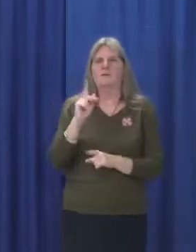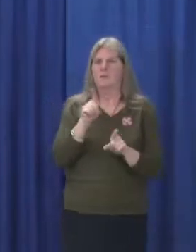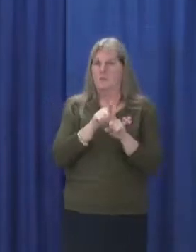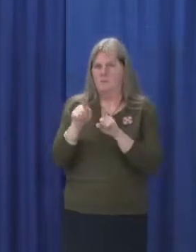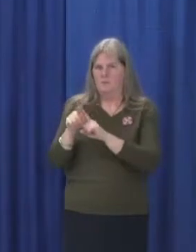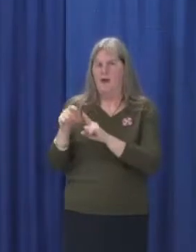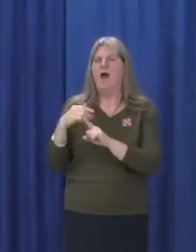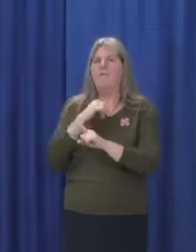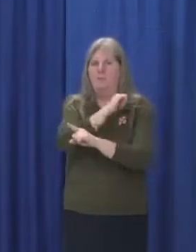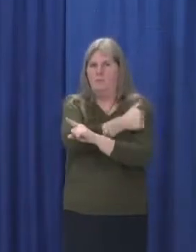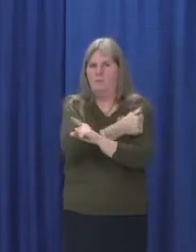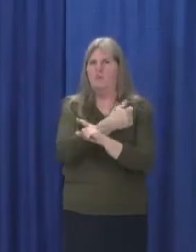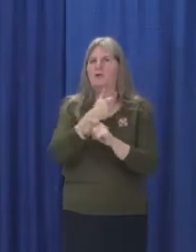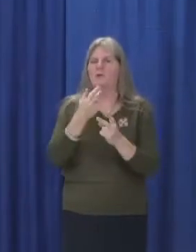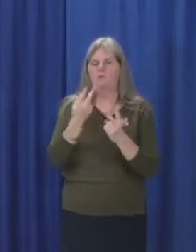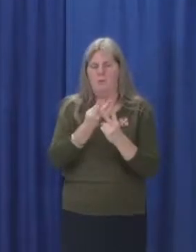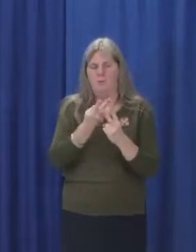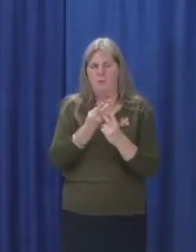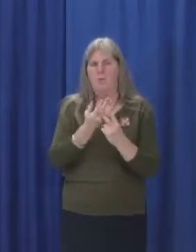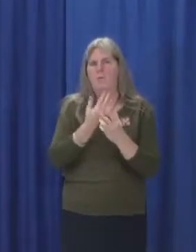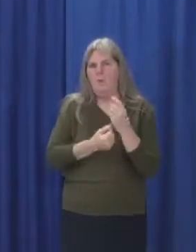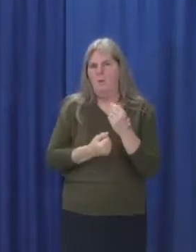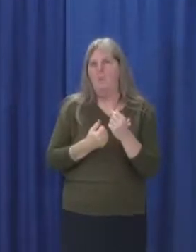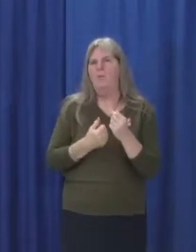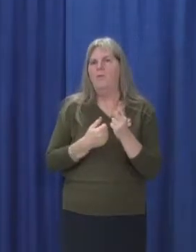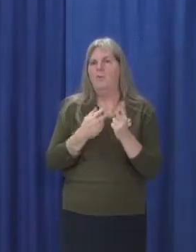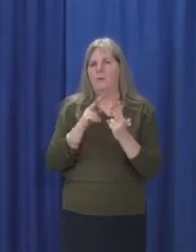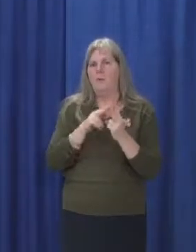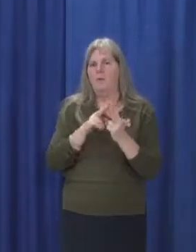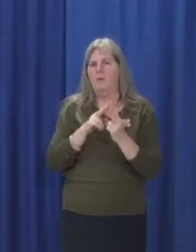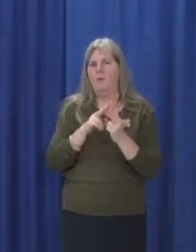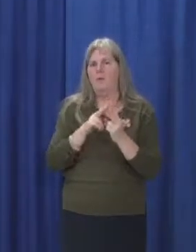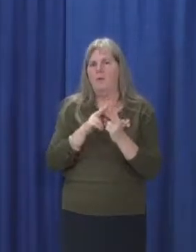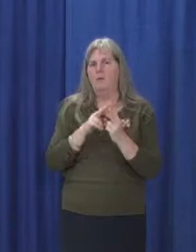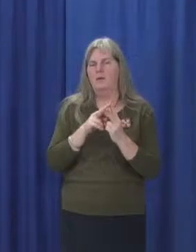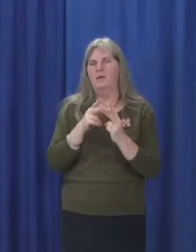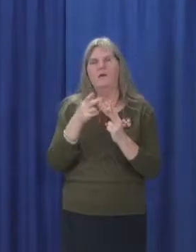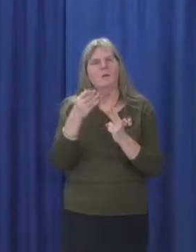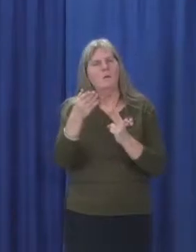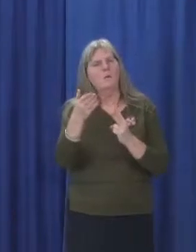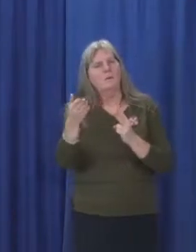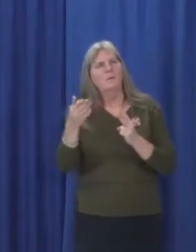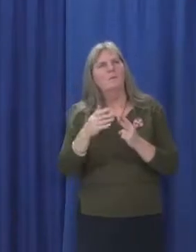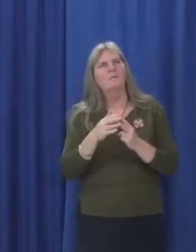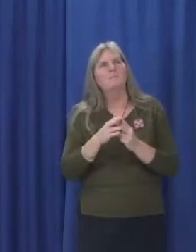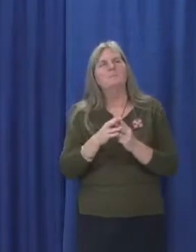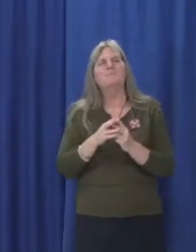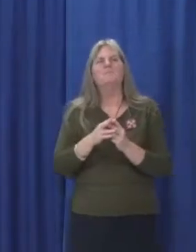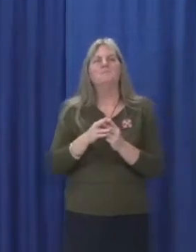authority as well. One place to look as well is the